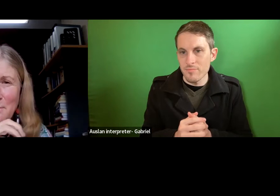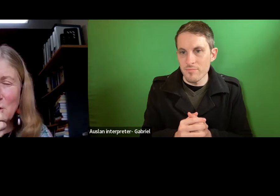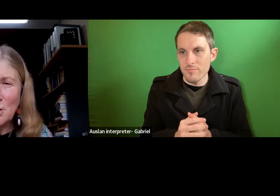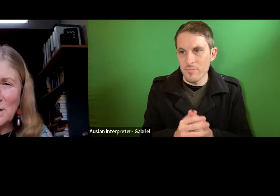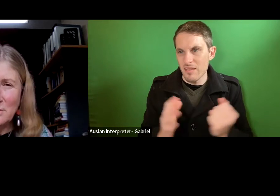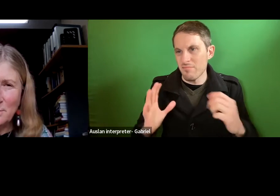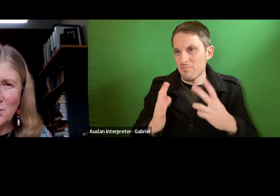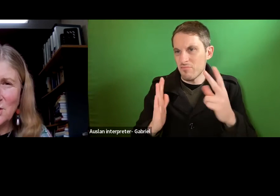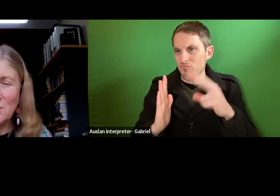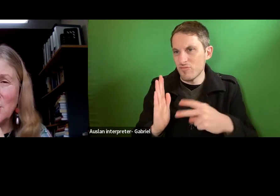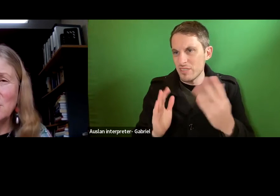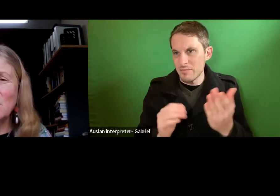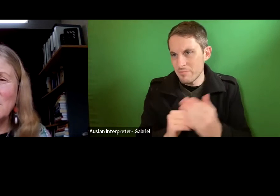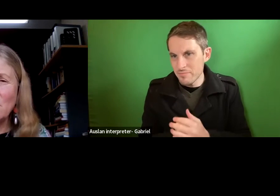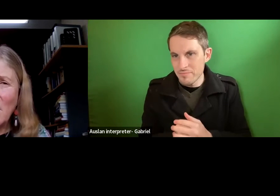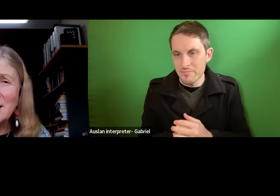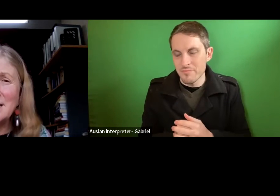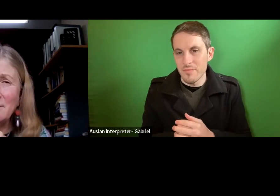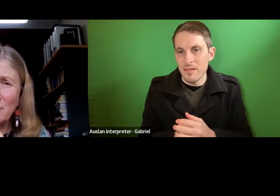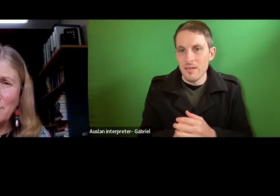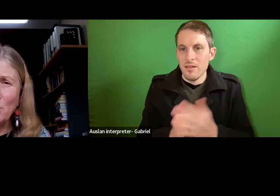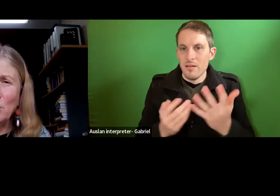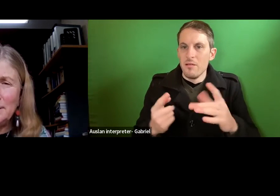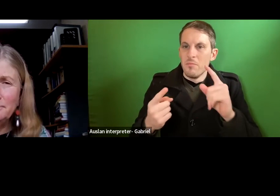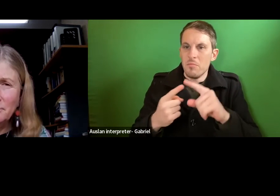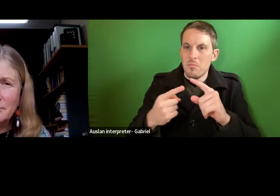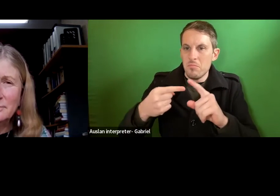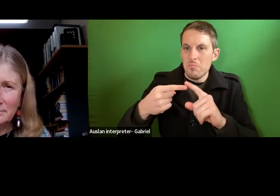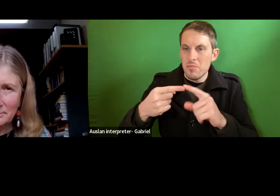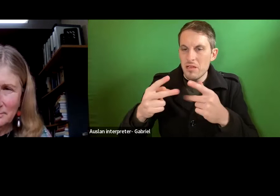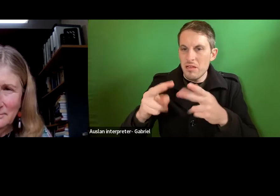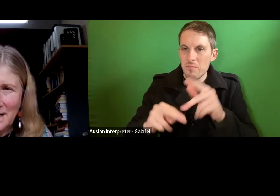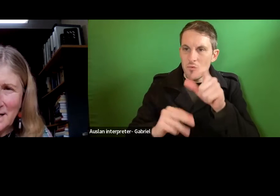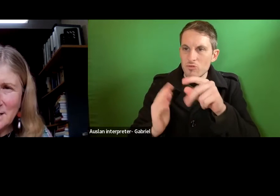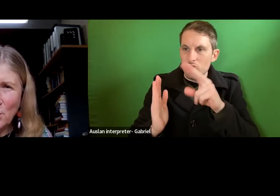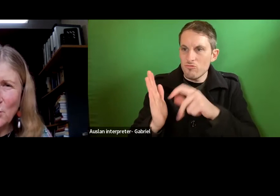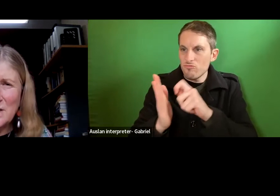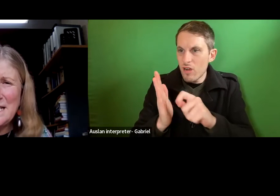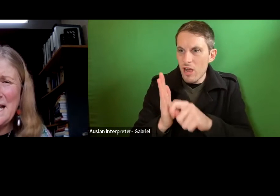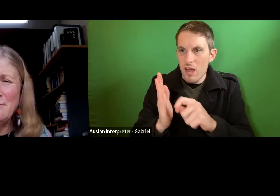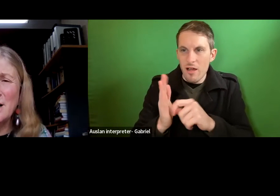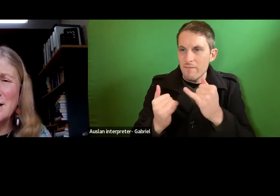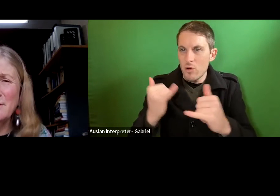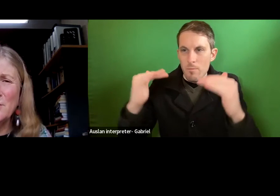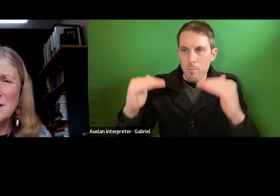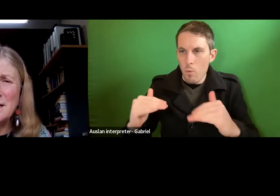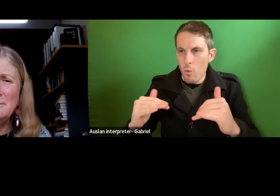but in response to a student who is writing very poorly and has poor reading and writing fluency,